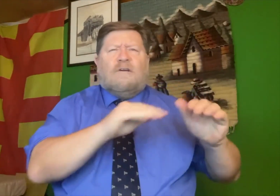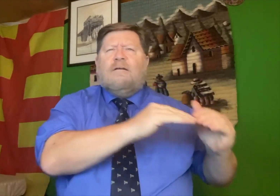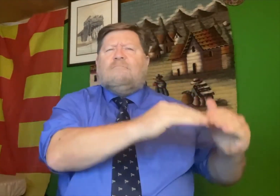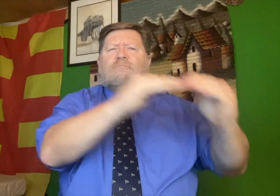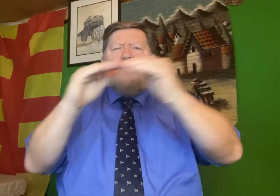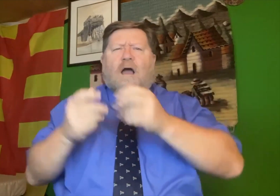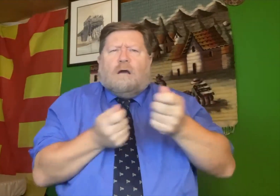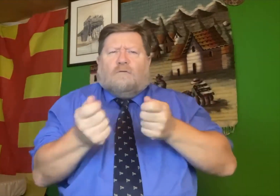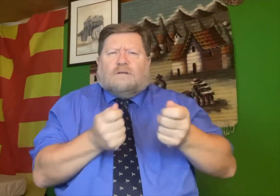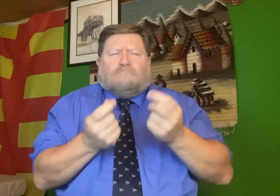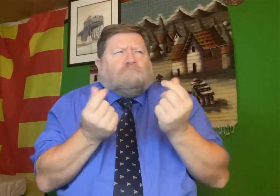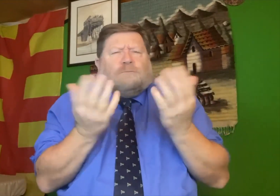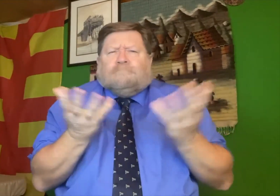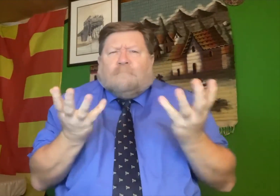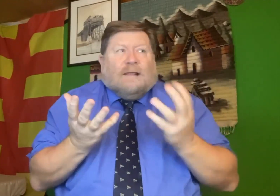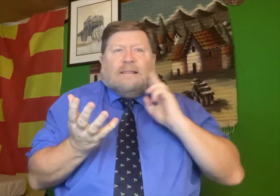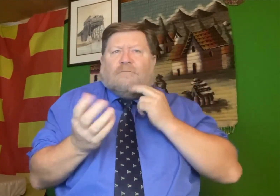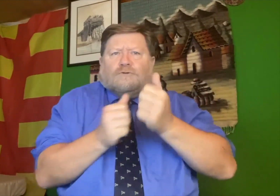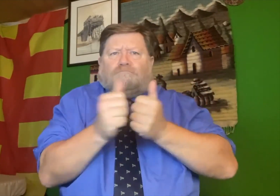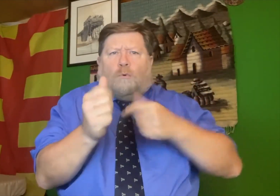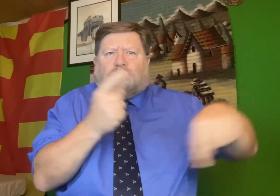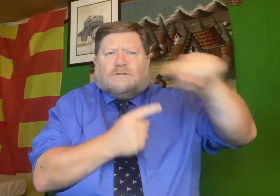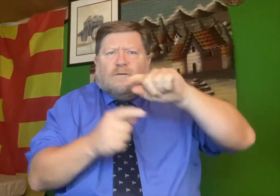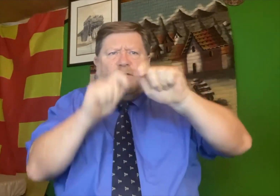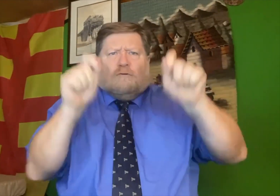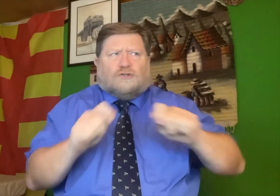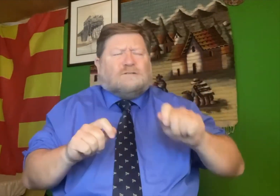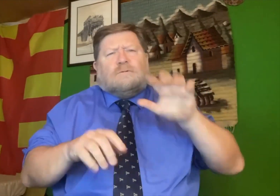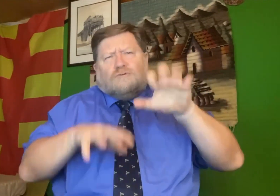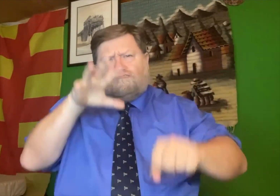Fair governance is something that many sports federations